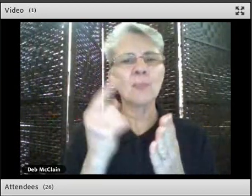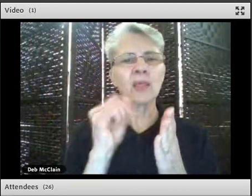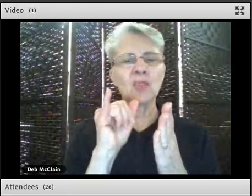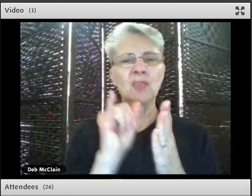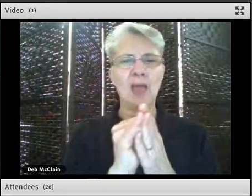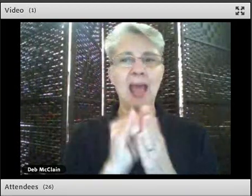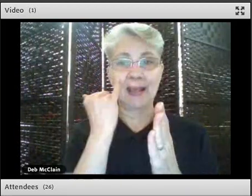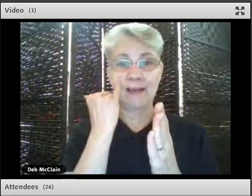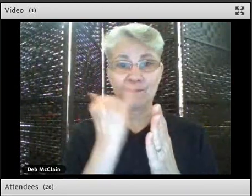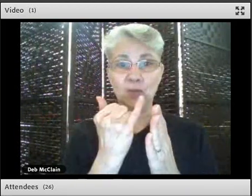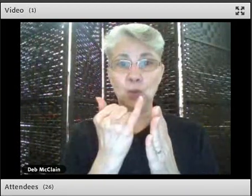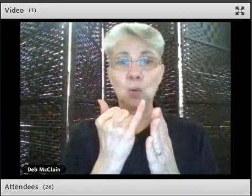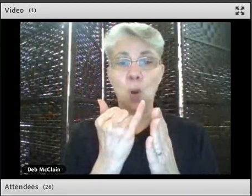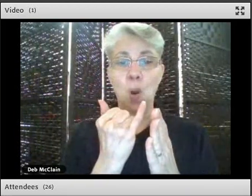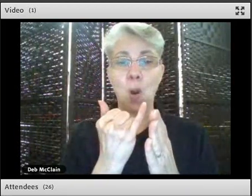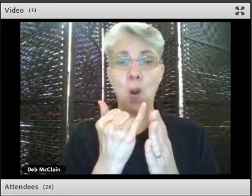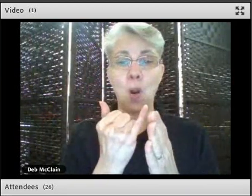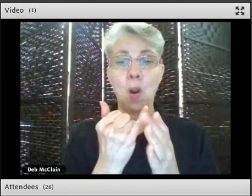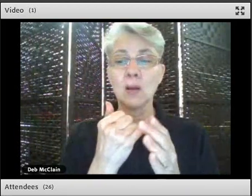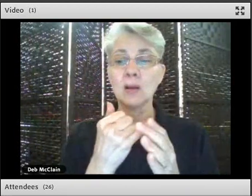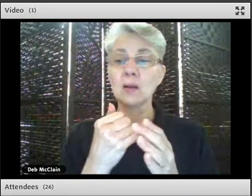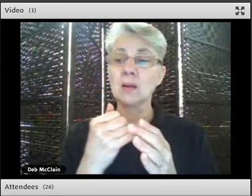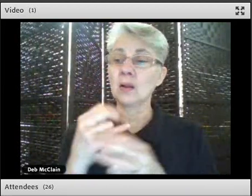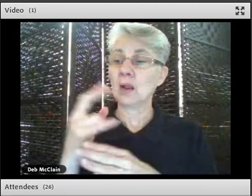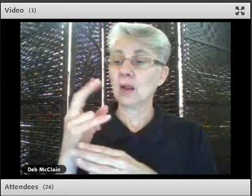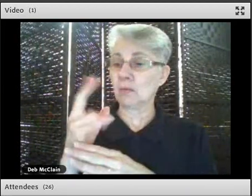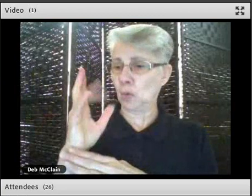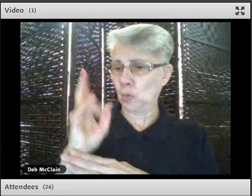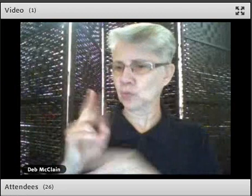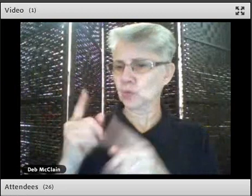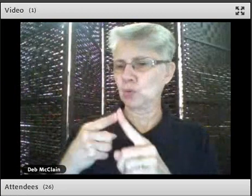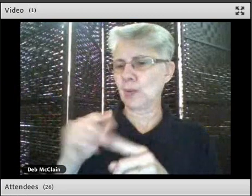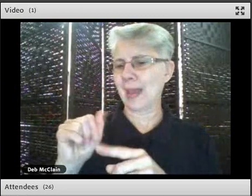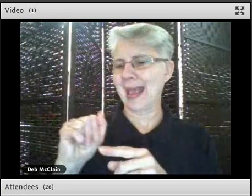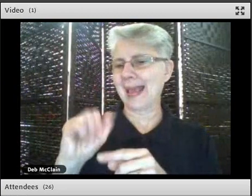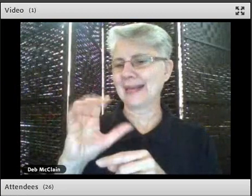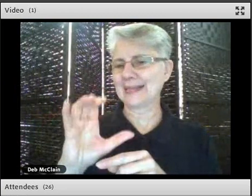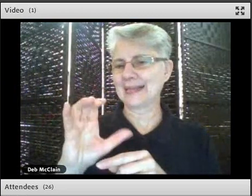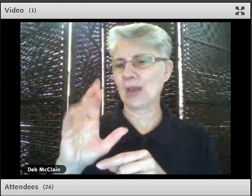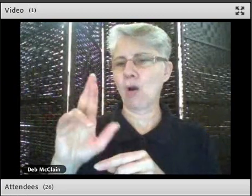you would expect to find instructions specific for these,